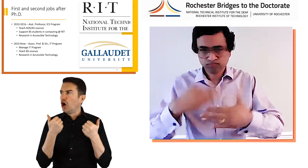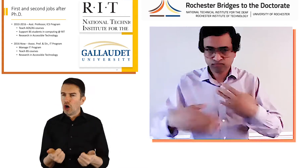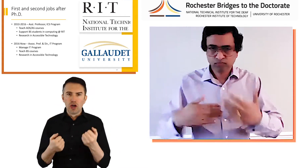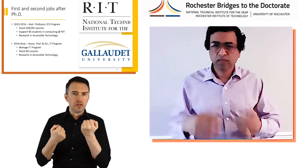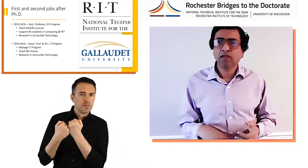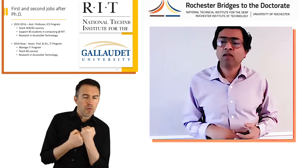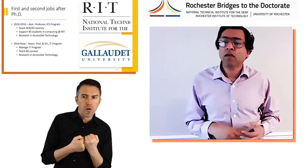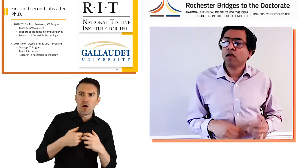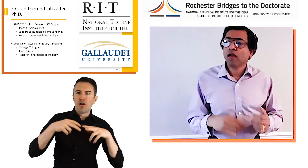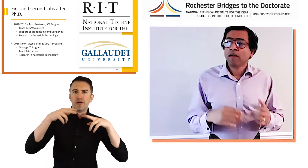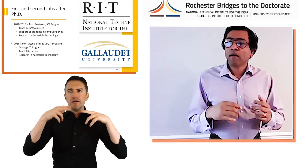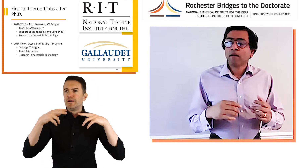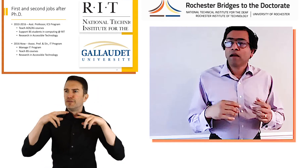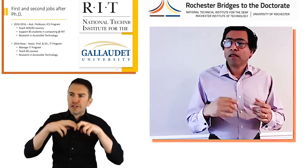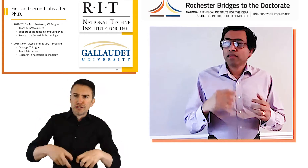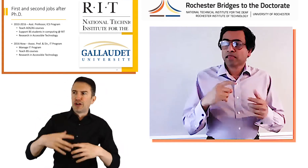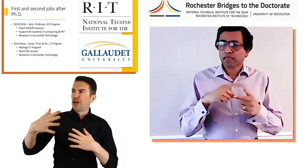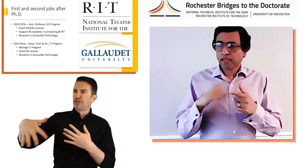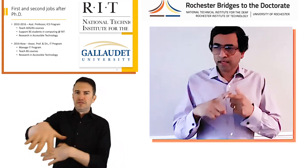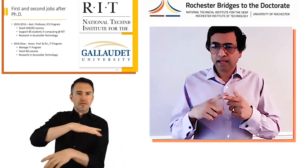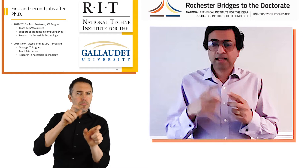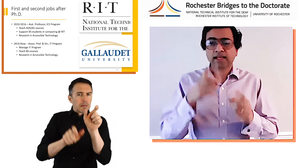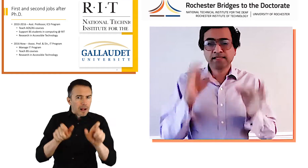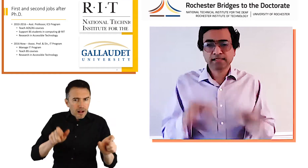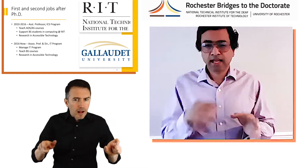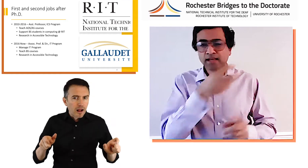My research went well. It was well supported.